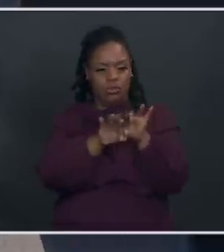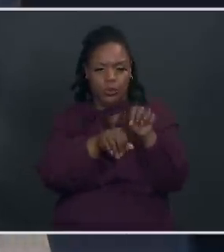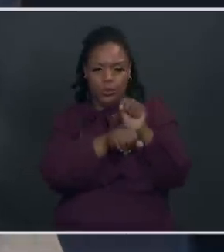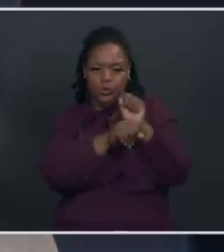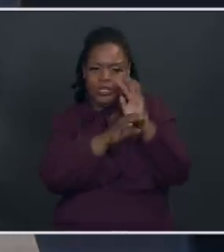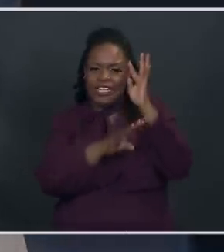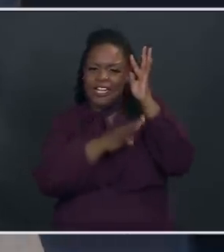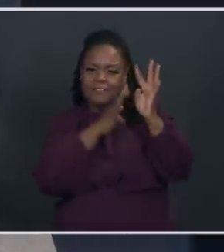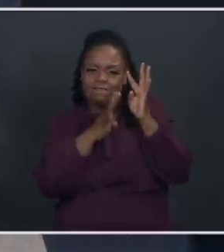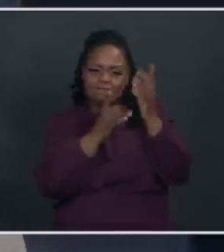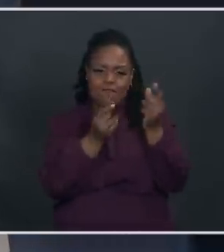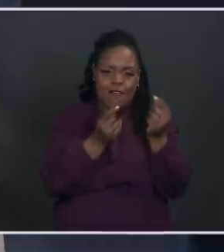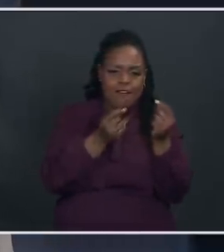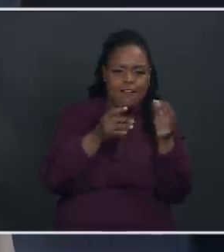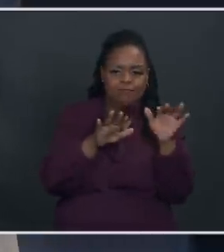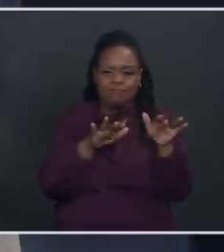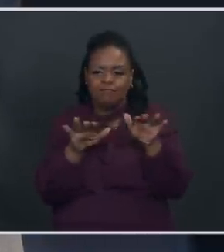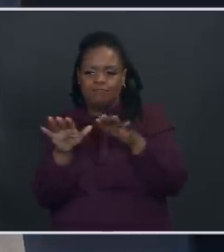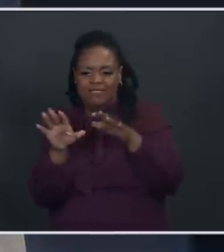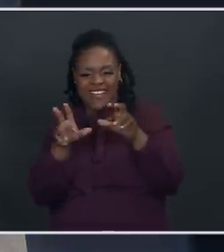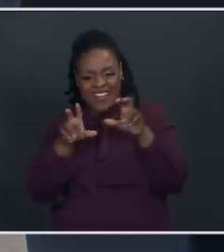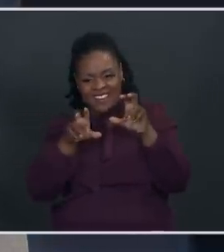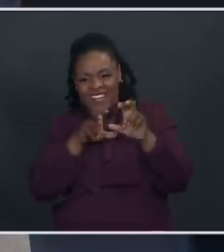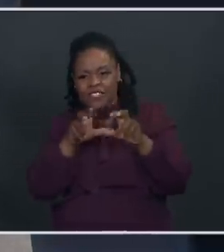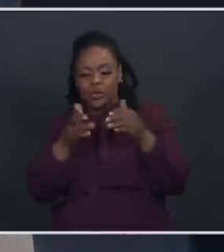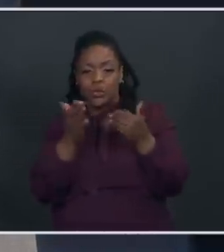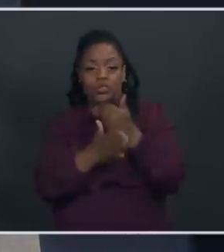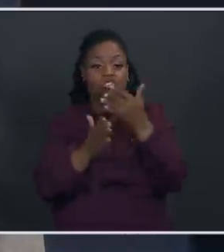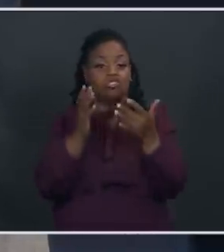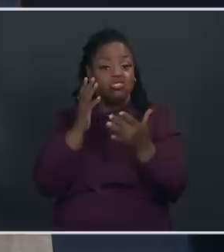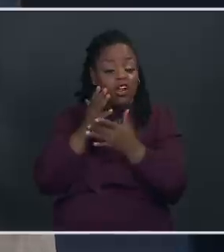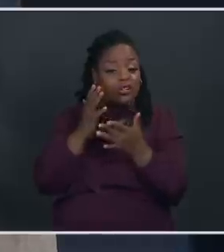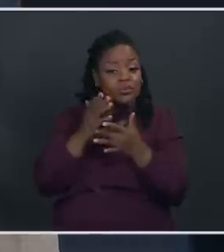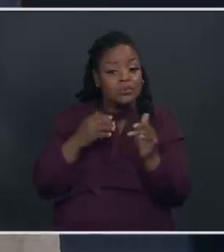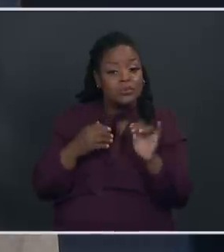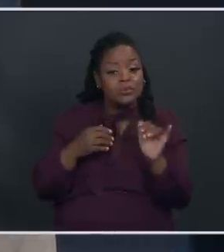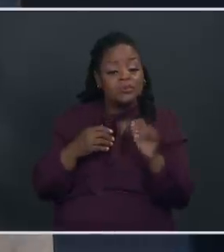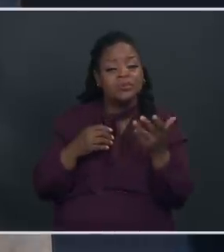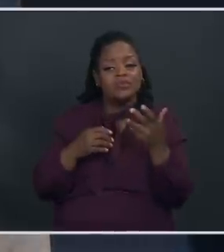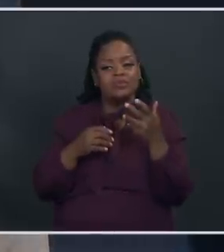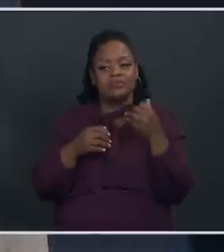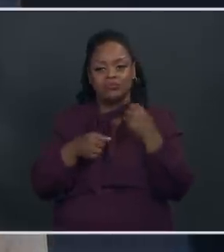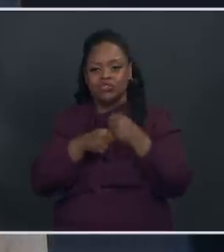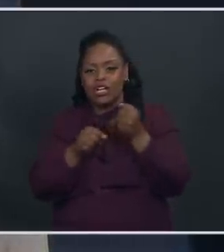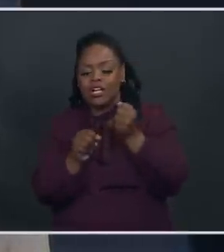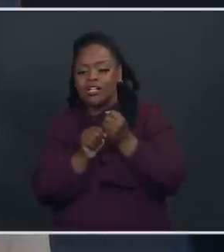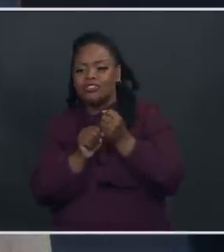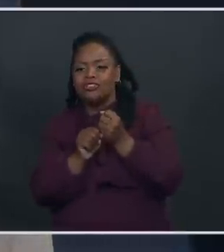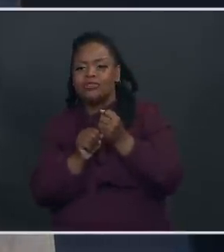and start investing in new technologies and new manufacturing, and that includes the large manufacturing,